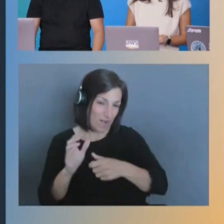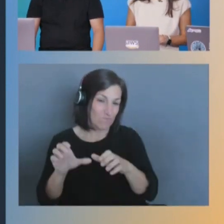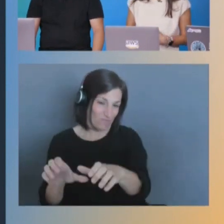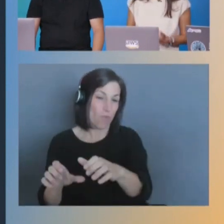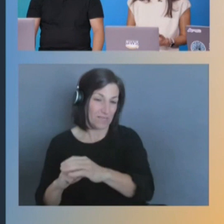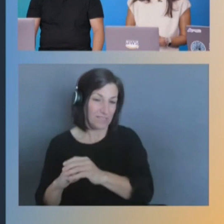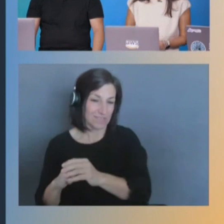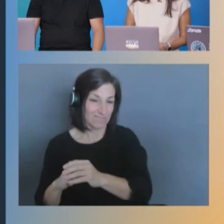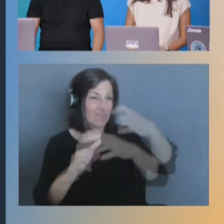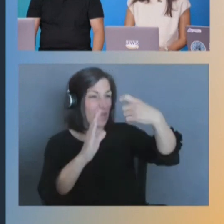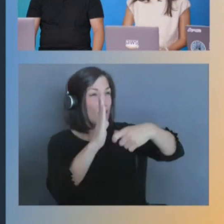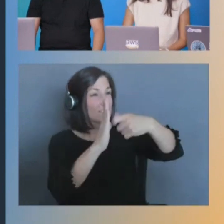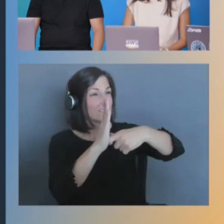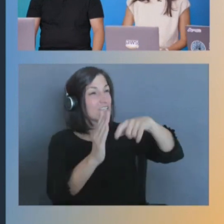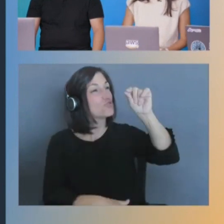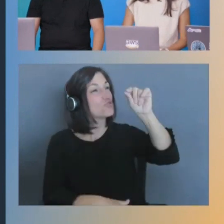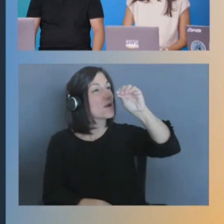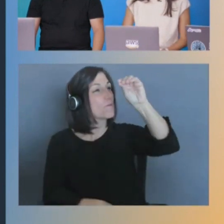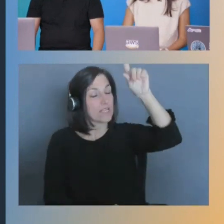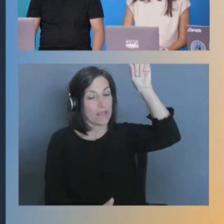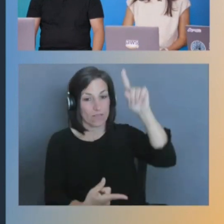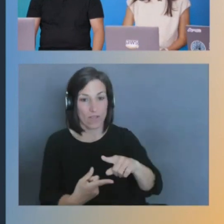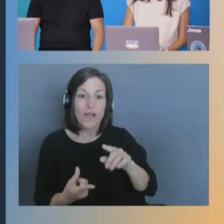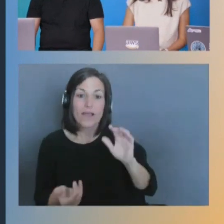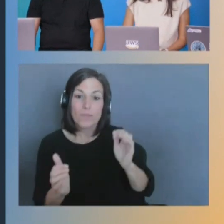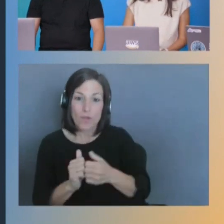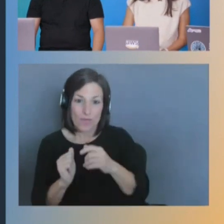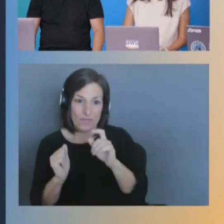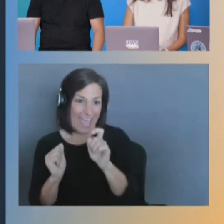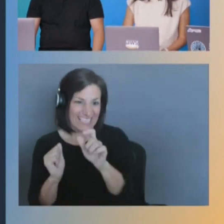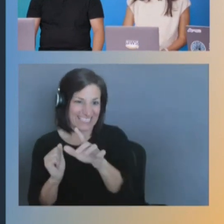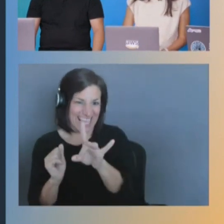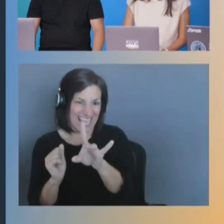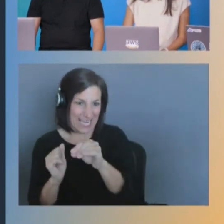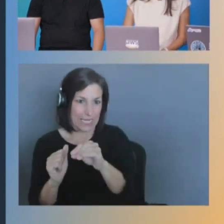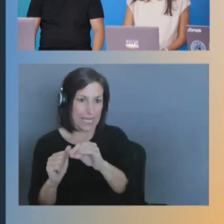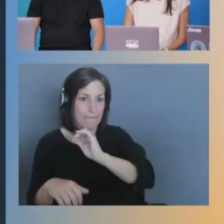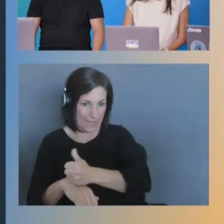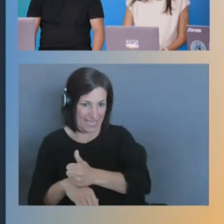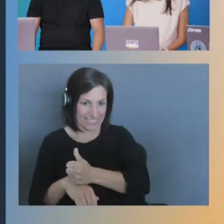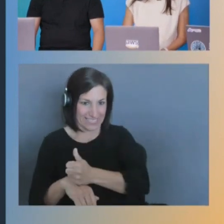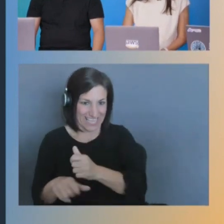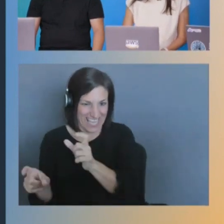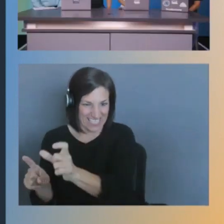than the comparable x86-based instance. Wow. Those are some pretty impressive performance numbers,